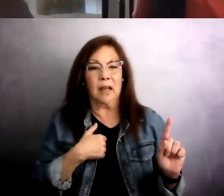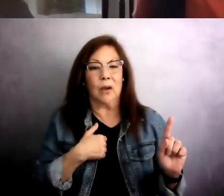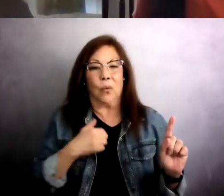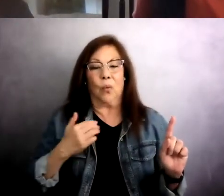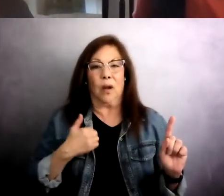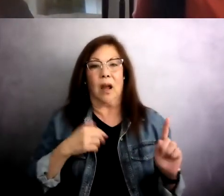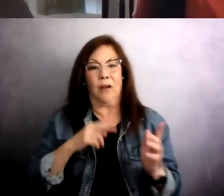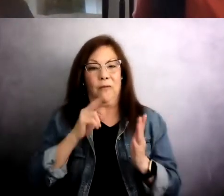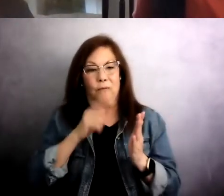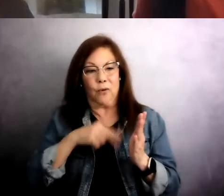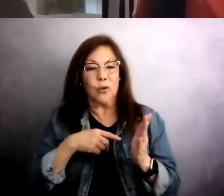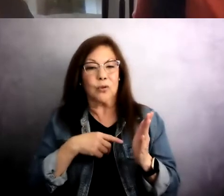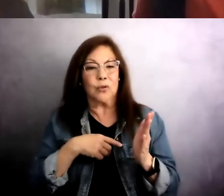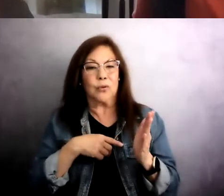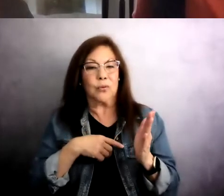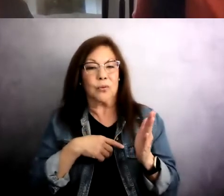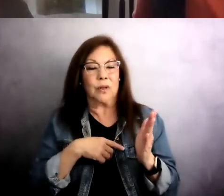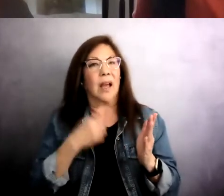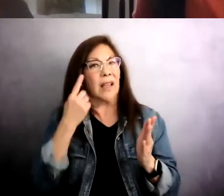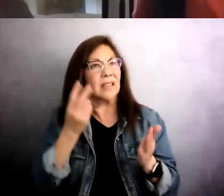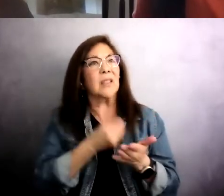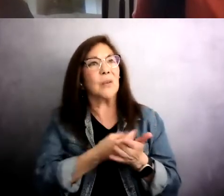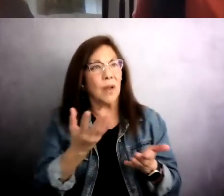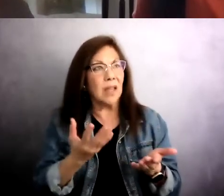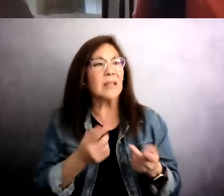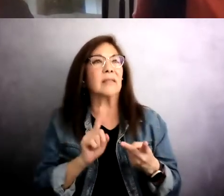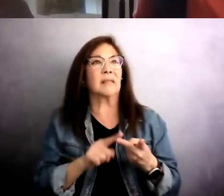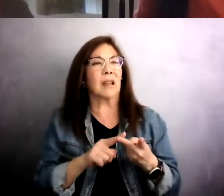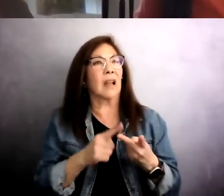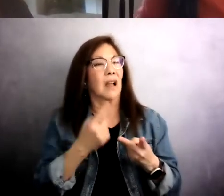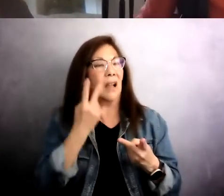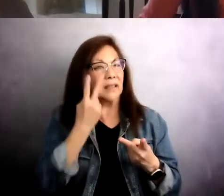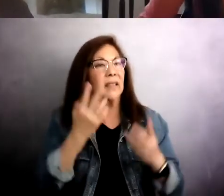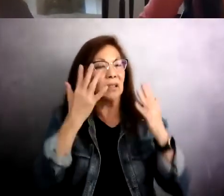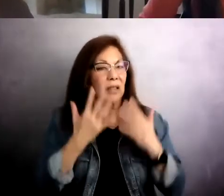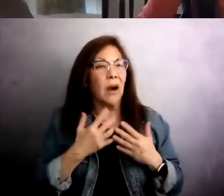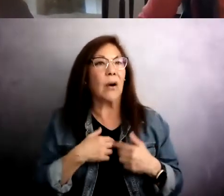as well, I see the waste, and I see the sorrow, and asked us to the sorrow that analysis of